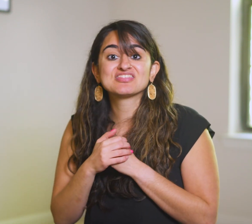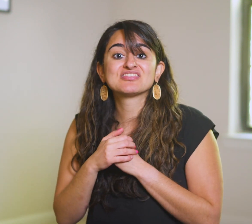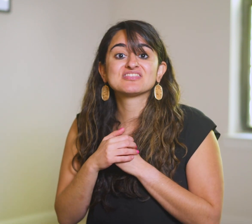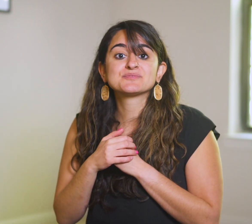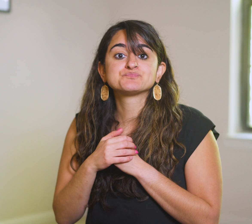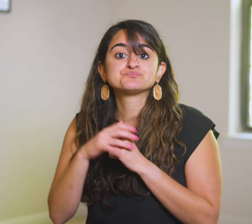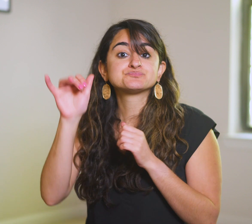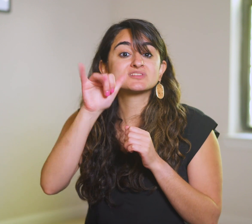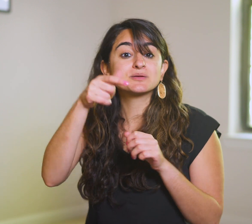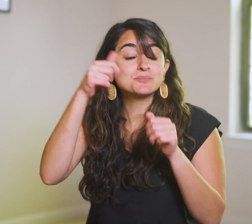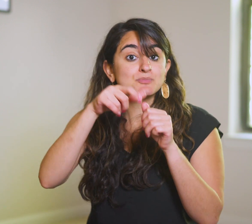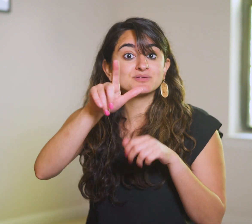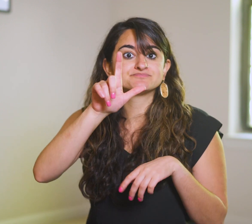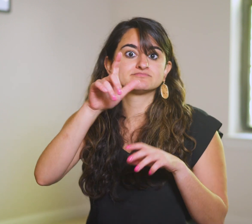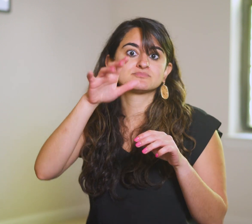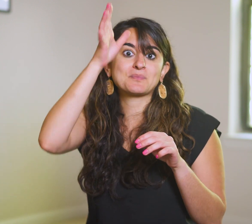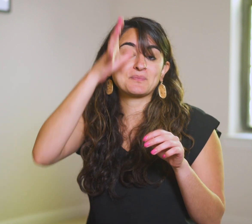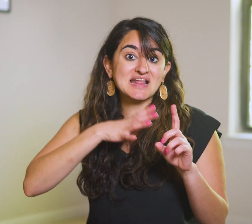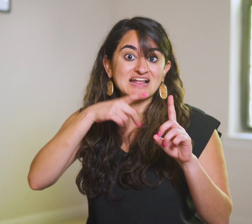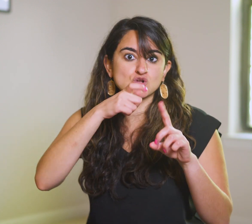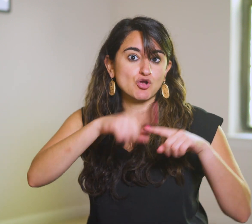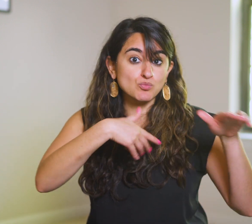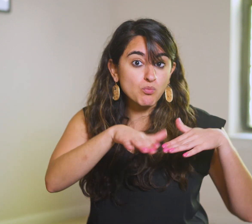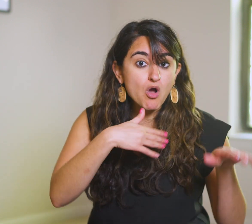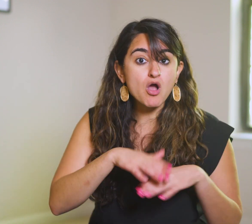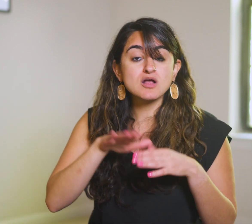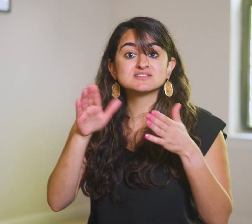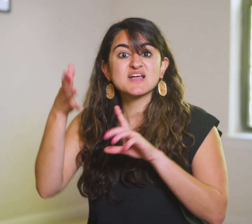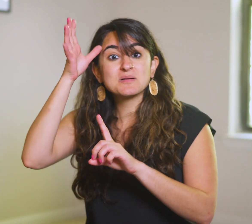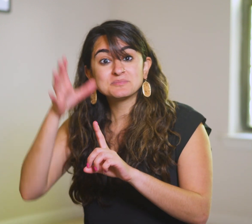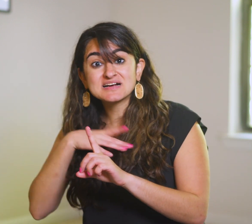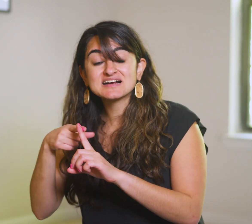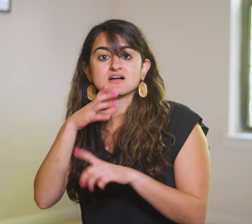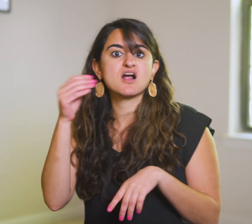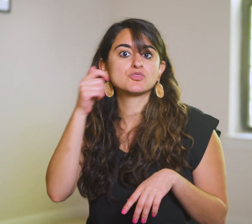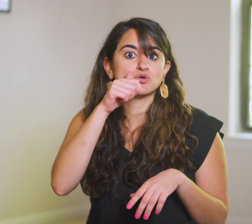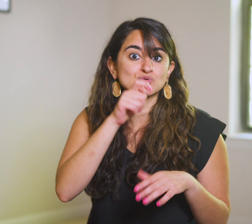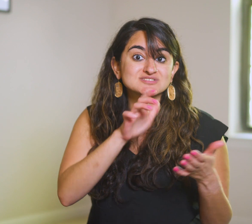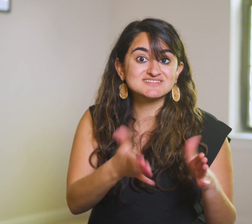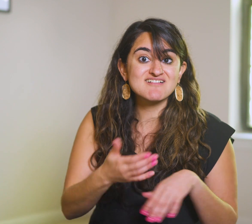like the lame man, the dead man, and the dead girl.